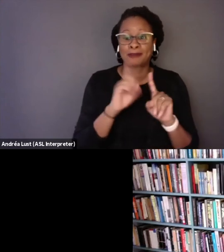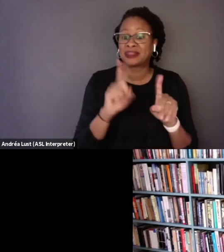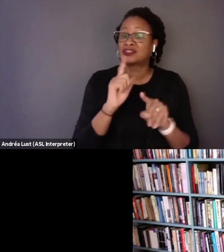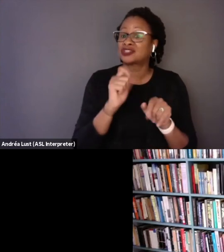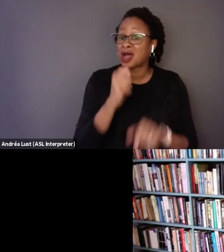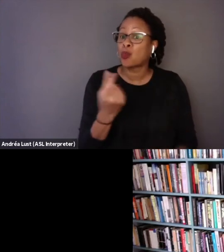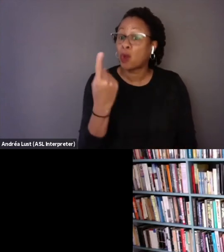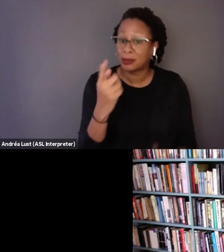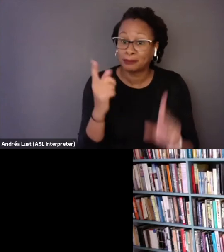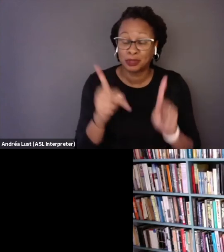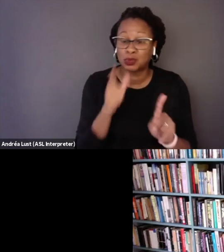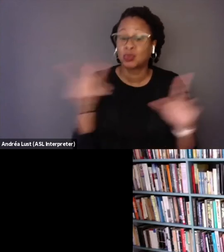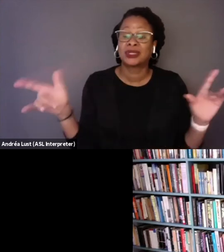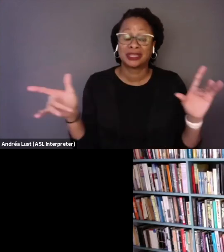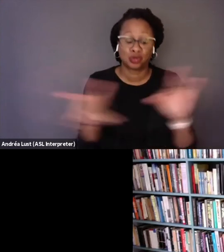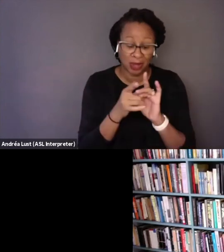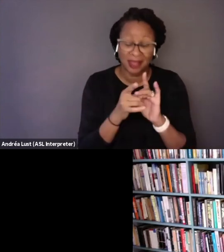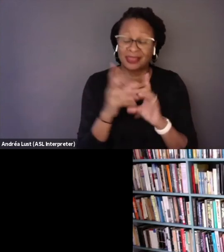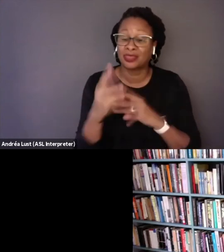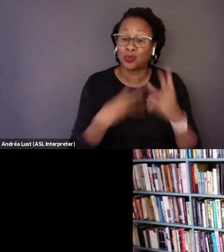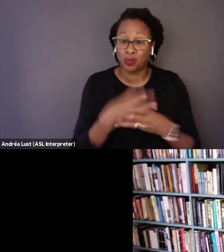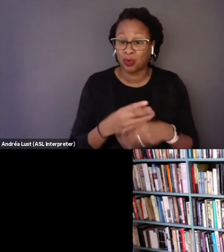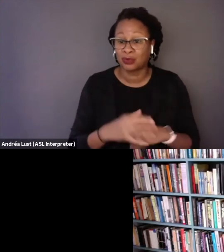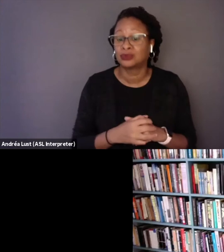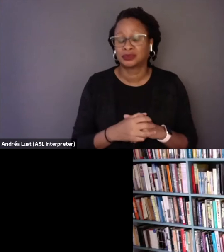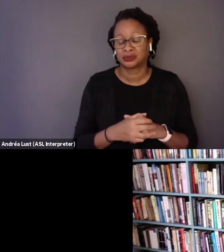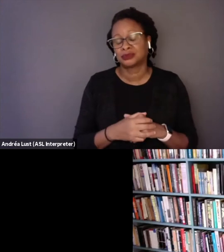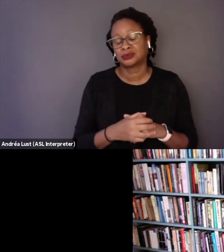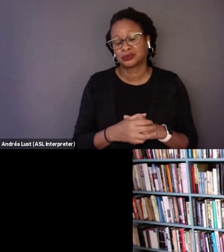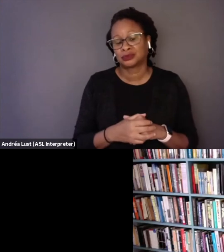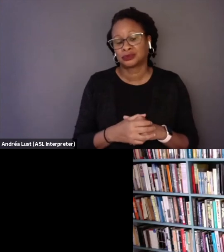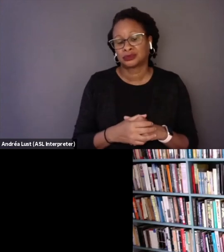And that is a space that I hope we can find,